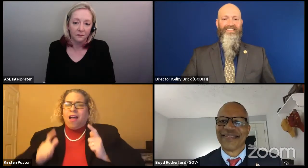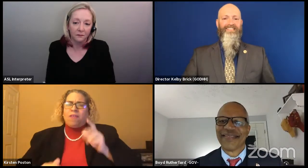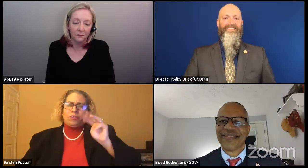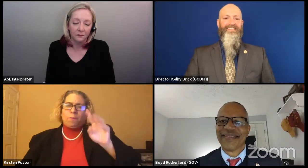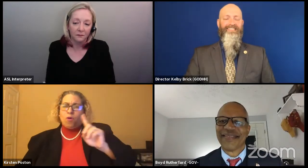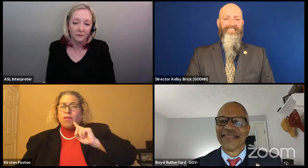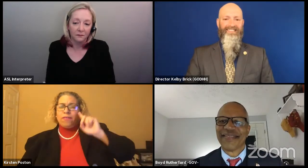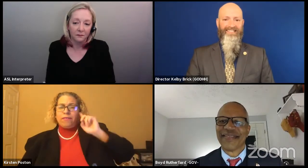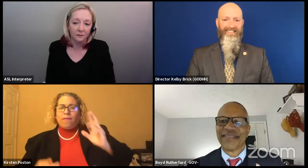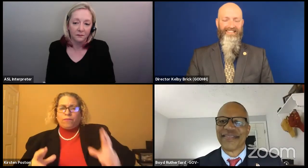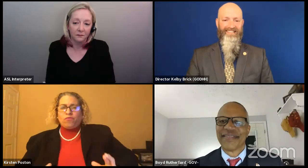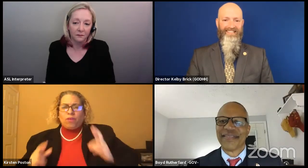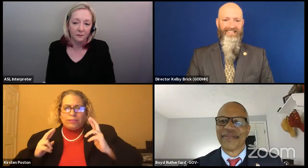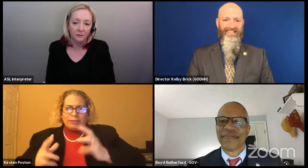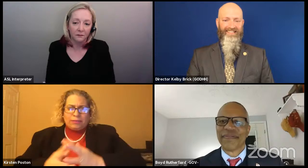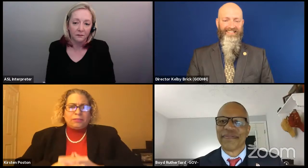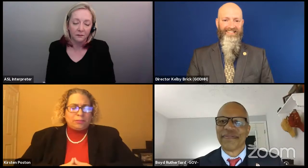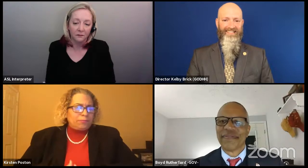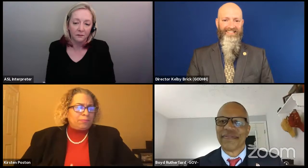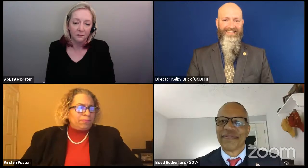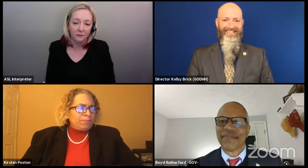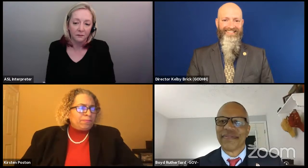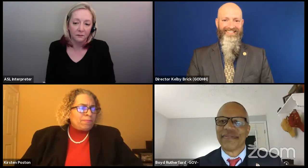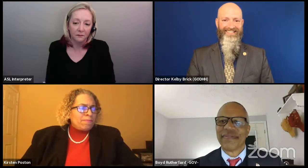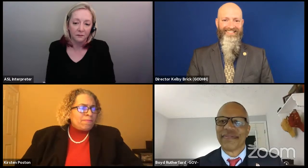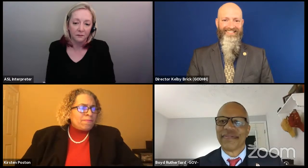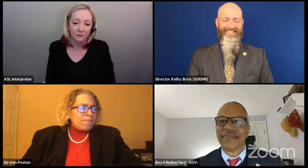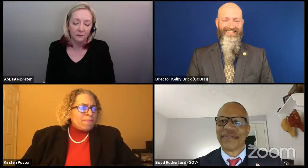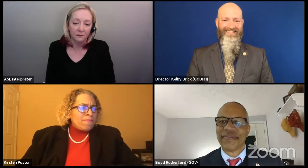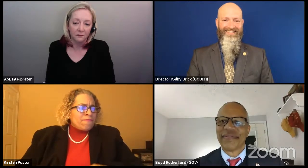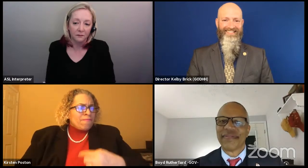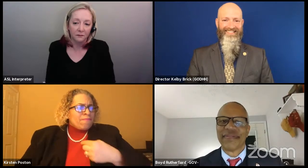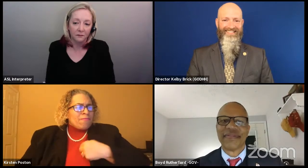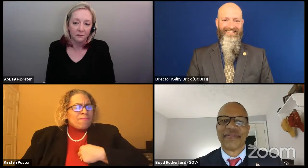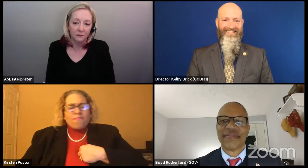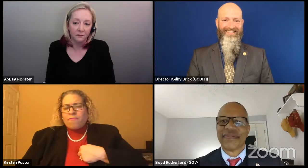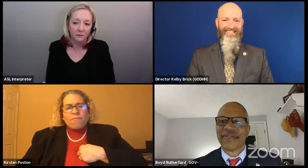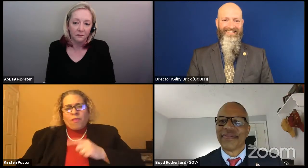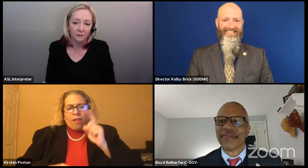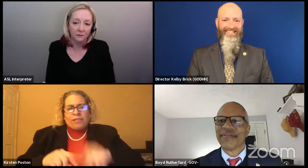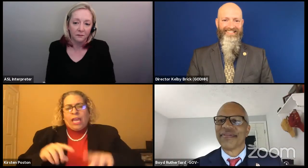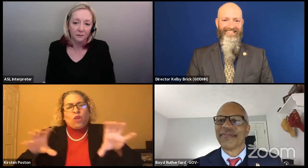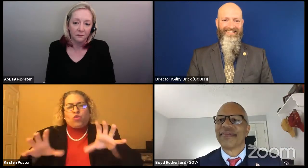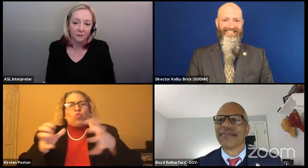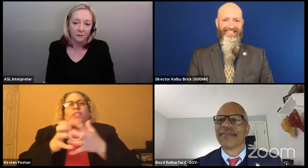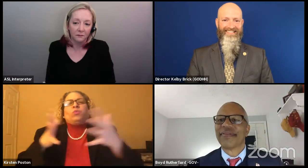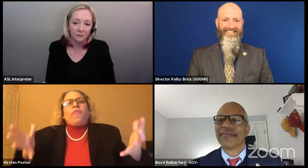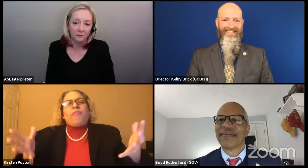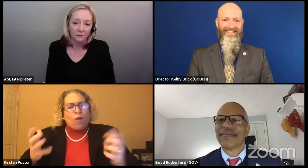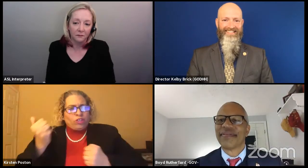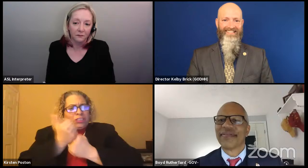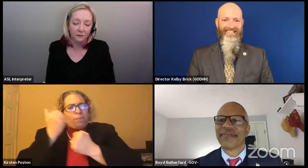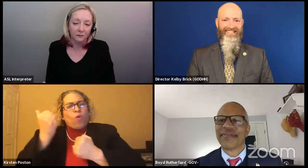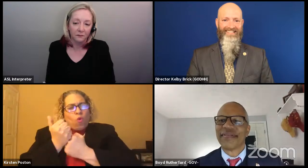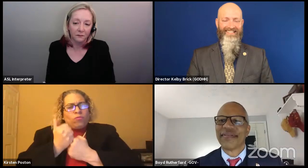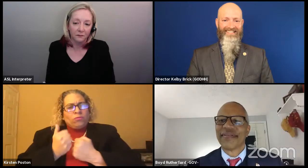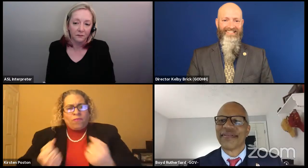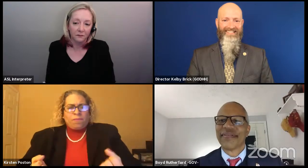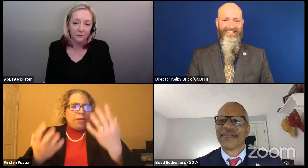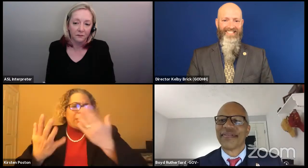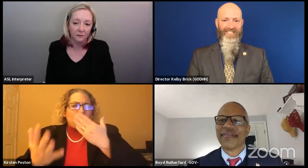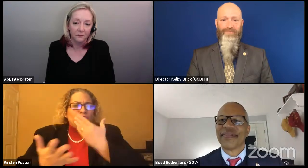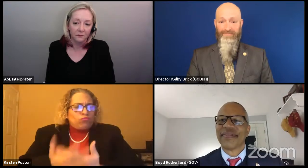to improve and change the lives for all Maryland residents. I couldn't do this without the